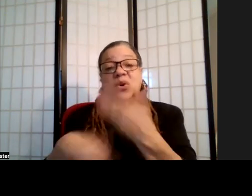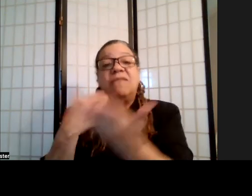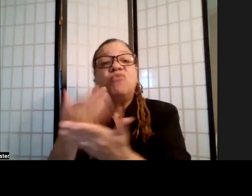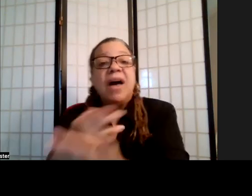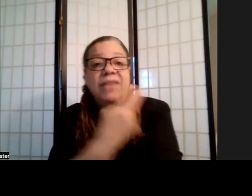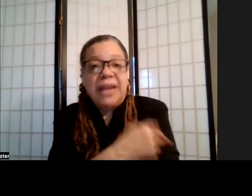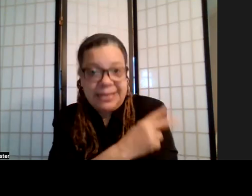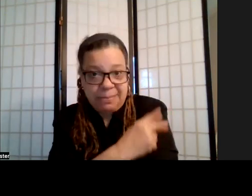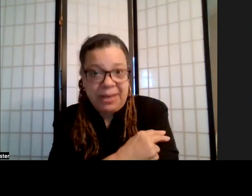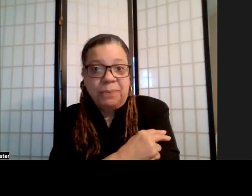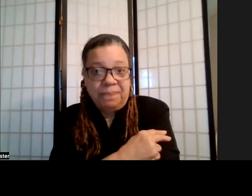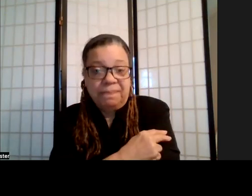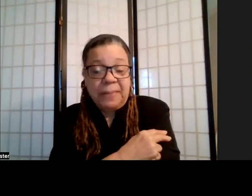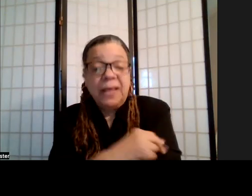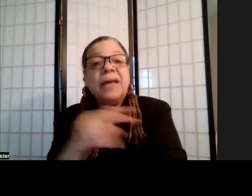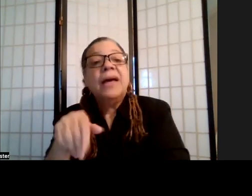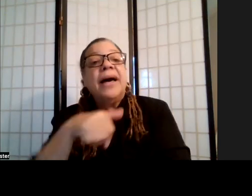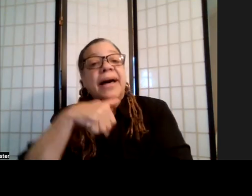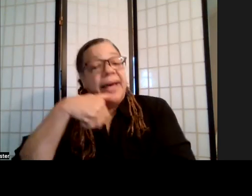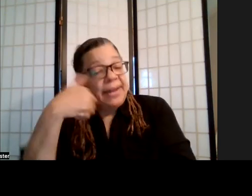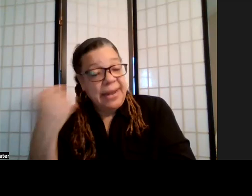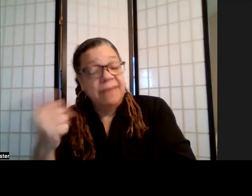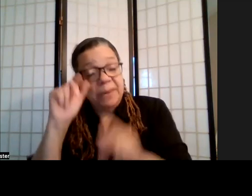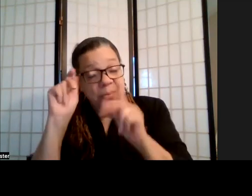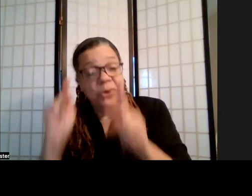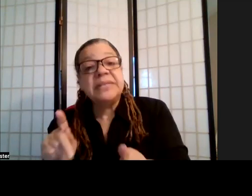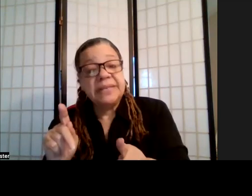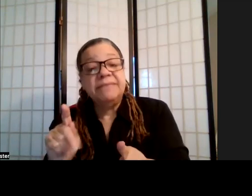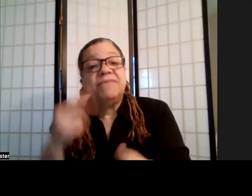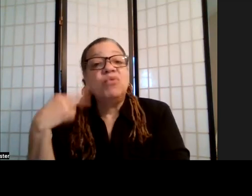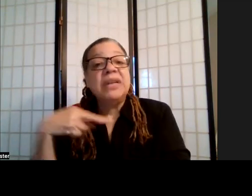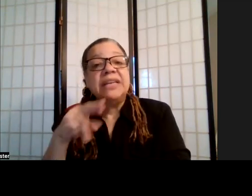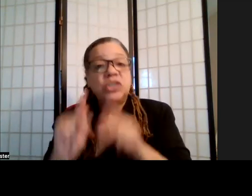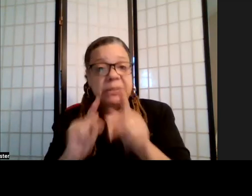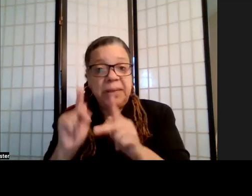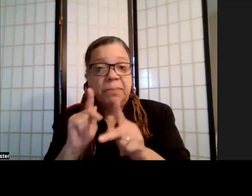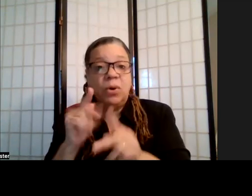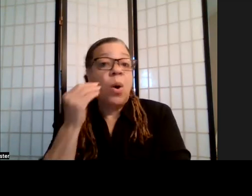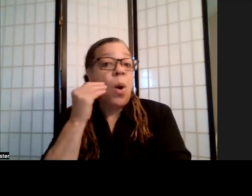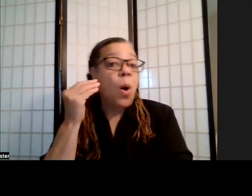is named for a Hindu philanthropist-- has been a thorn in the side of religious zealots. That is home to one of the largest TB hospitals in the country,